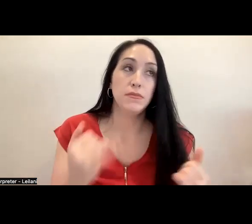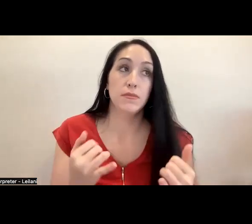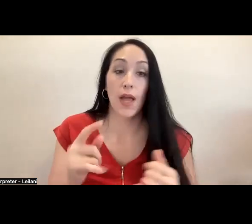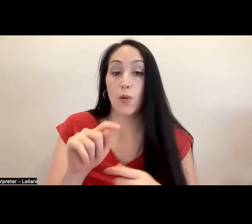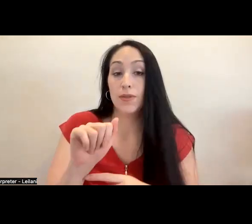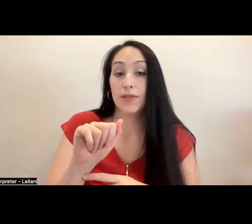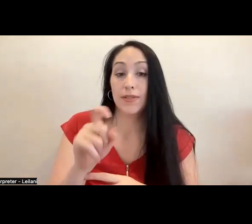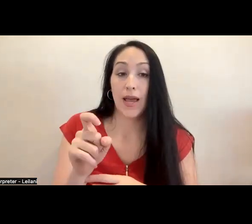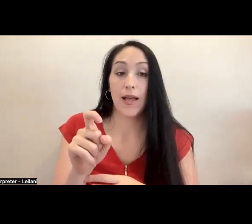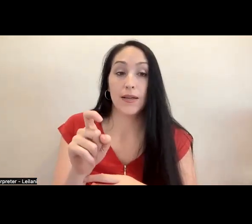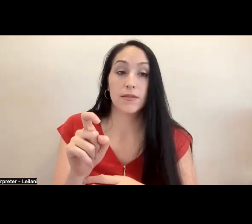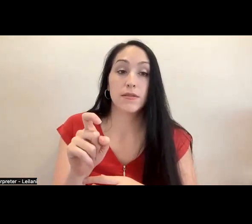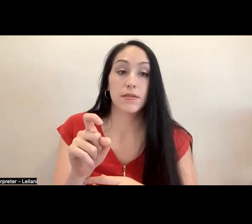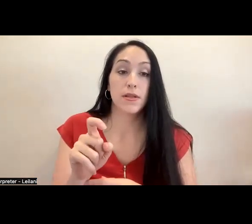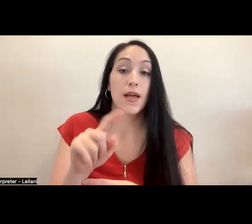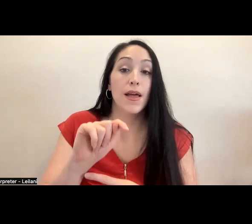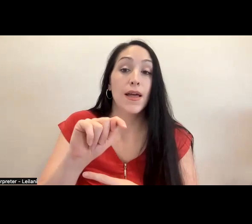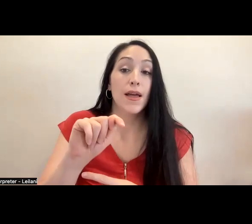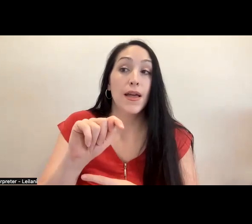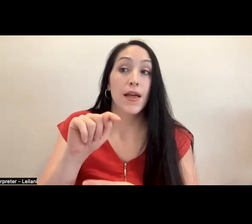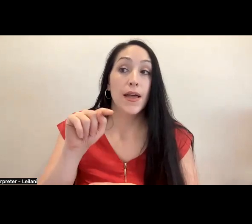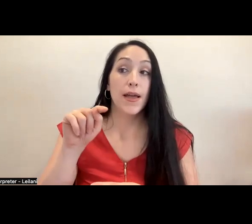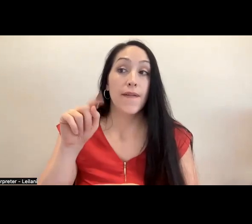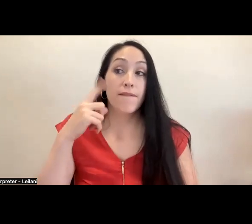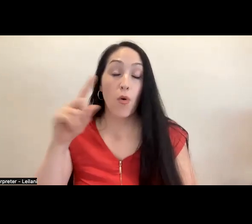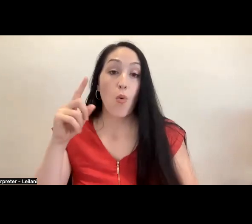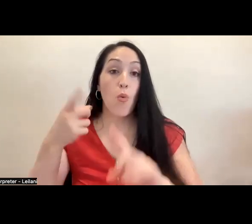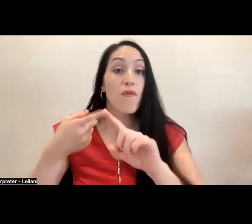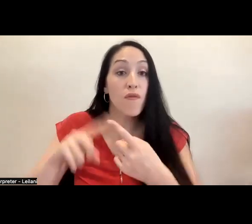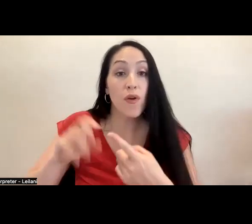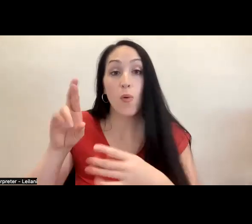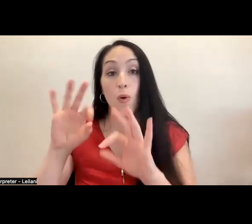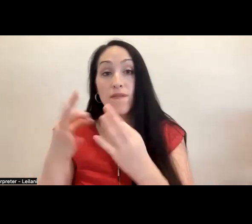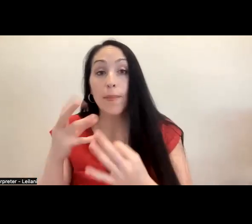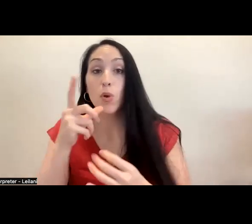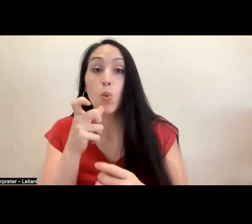friends and family that donate good question. 11:49:45 So if somebody contributes to your